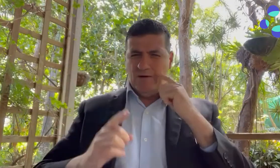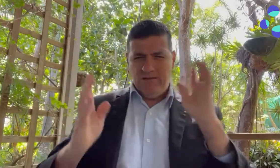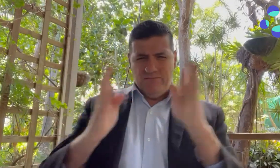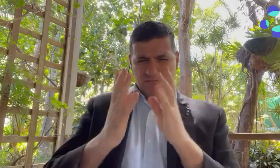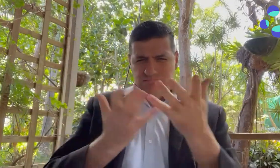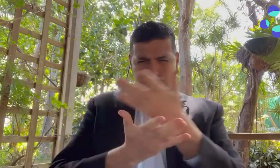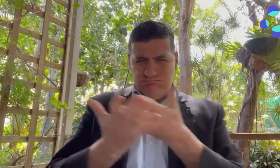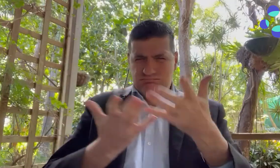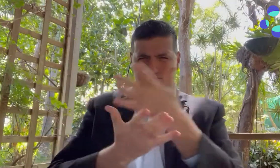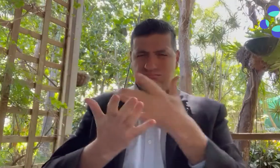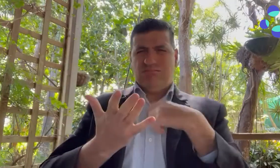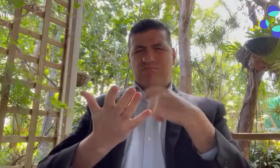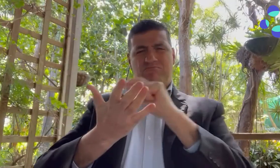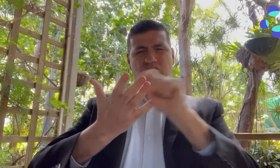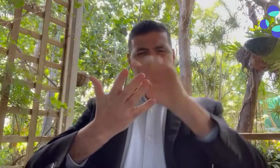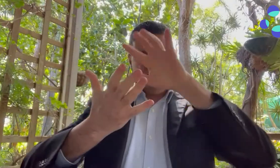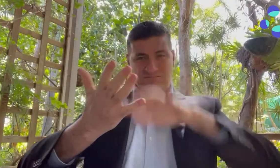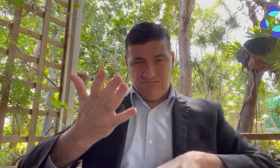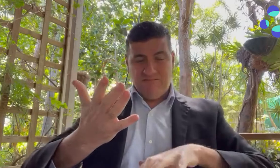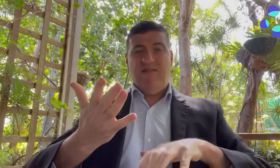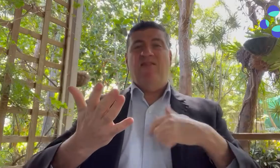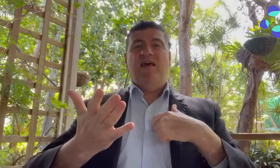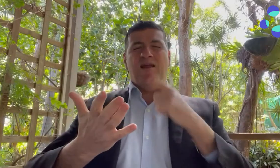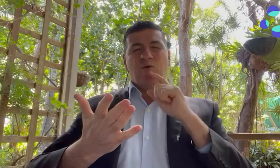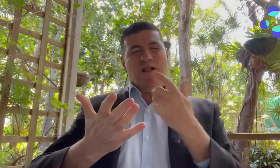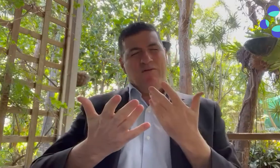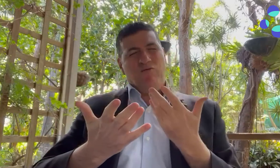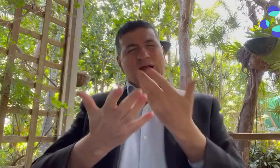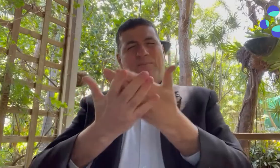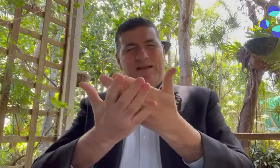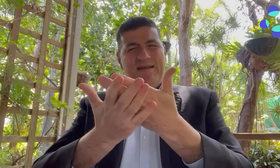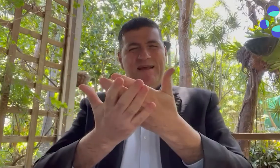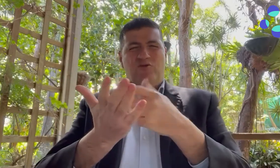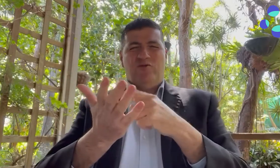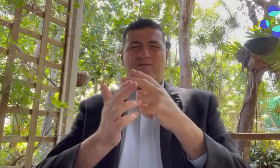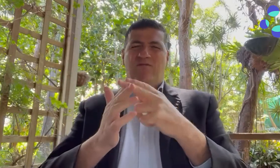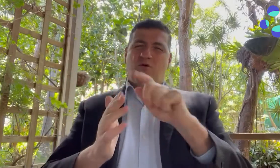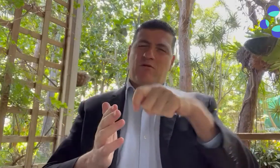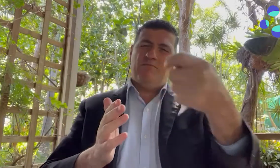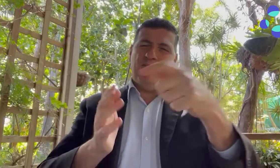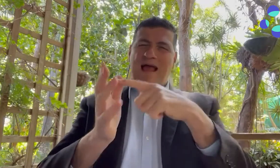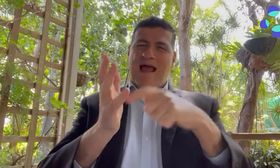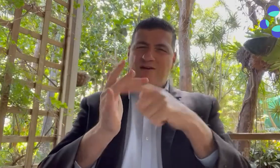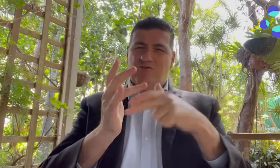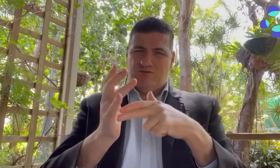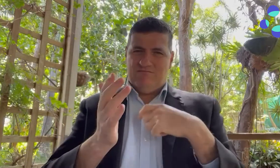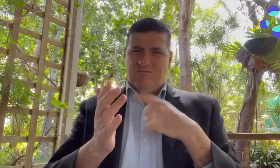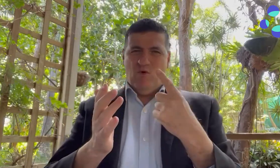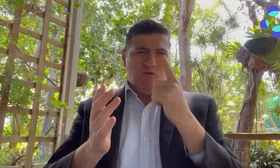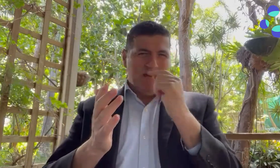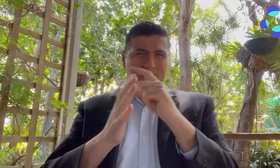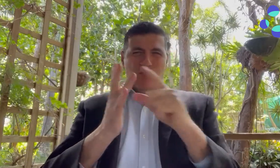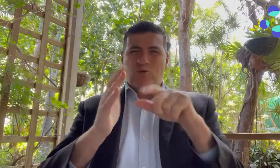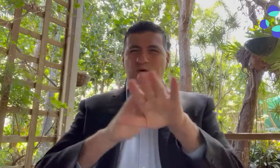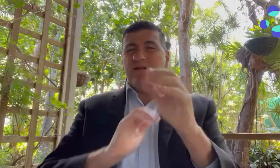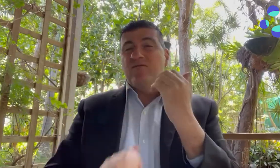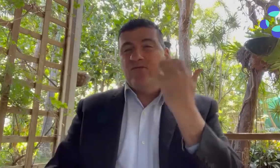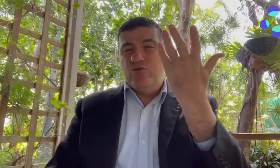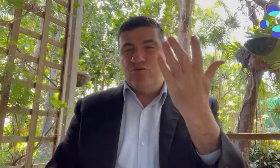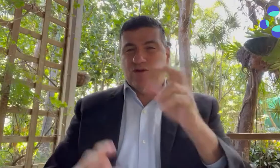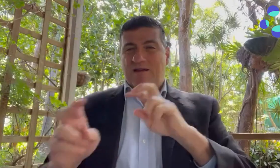that will include recommendations and actions for what can be done in the future.